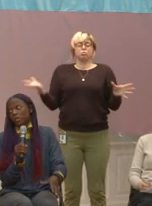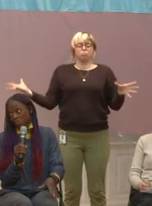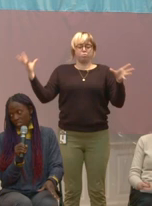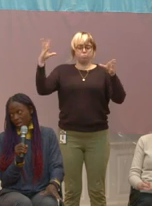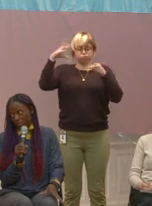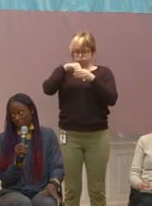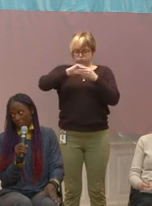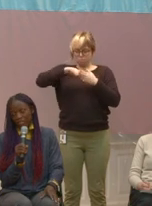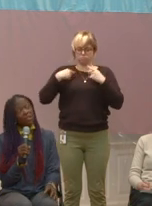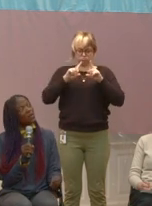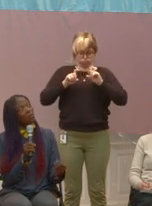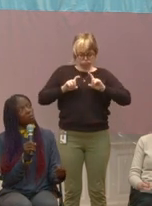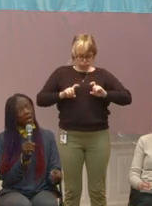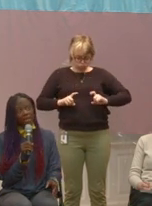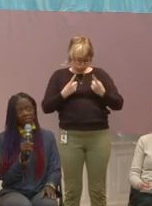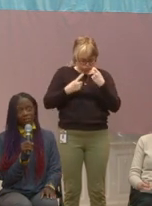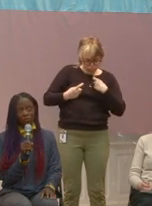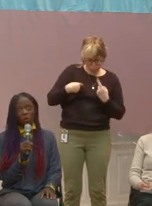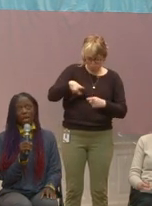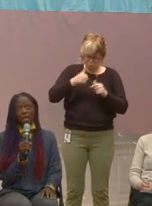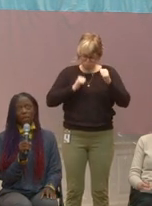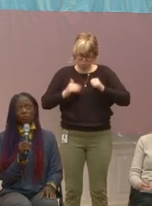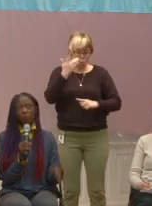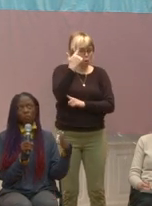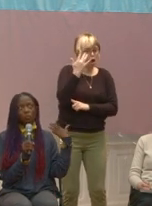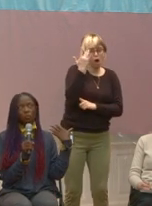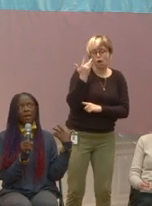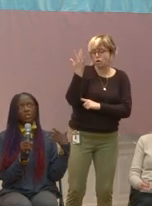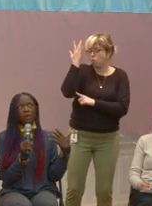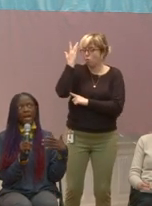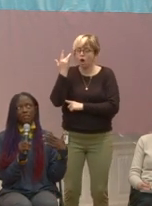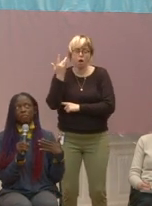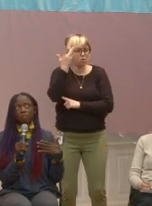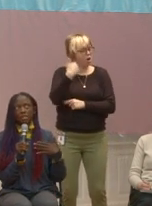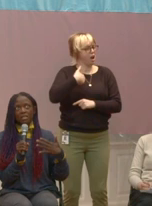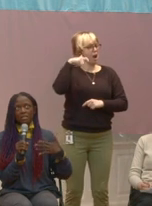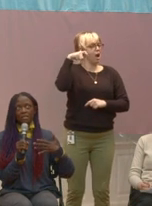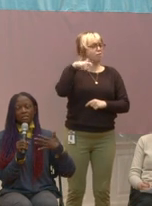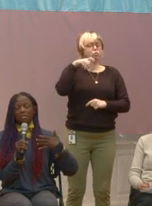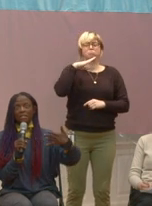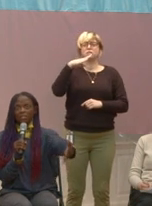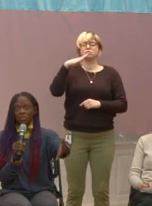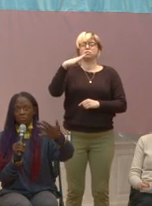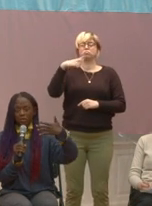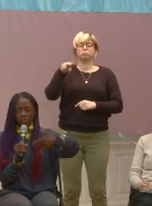questions about performance. Why do I have to be facing you and